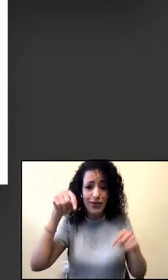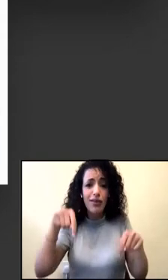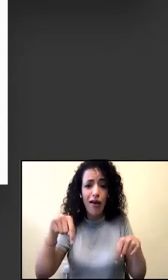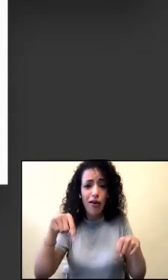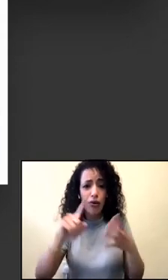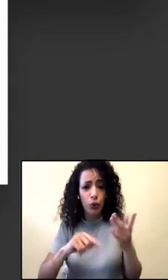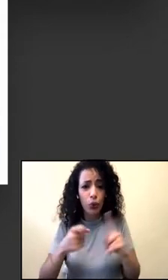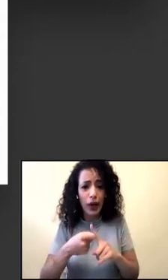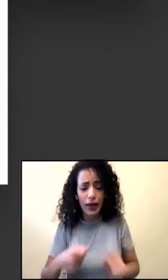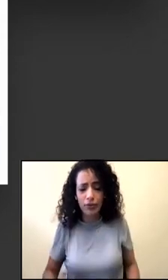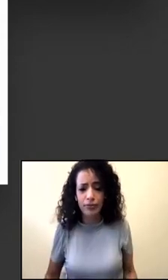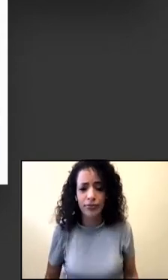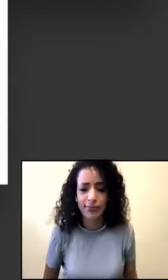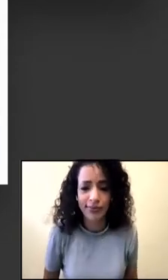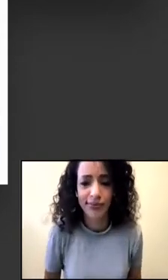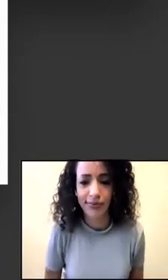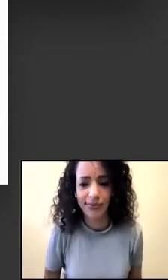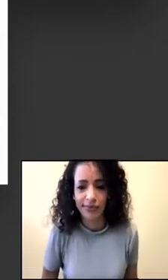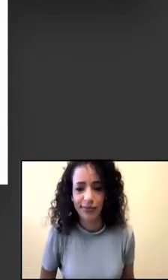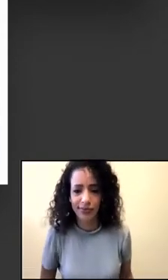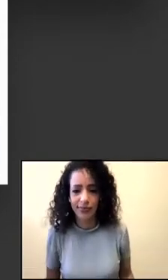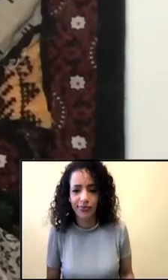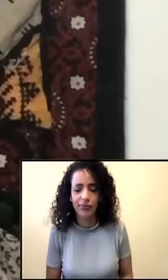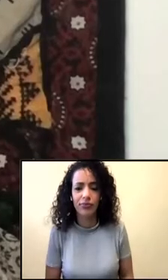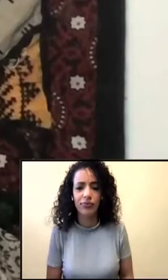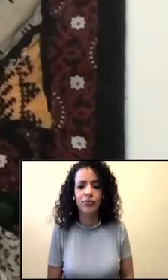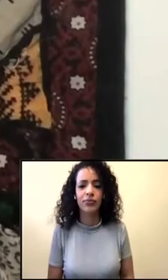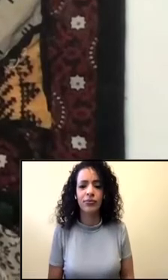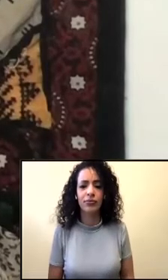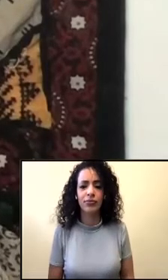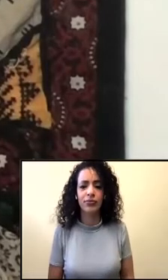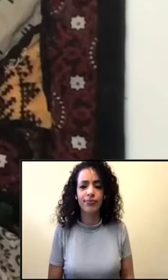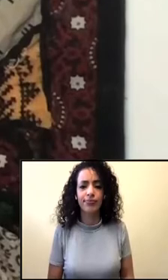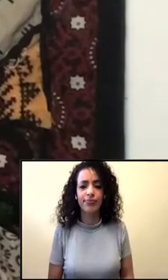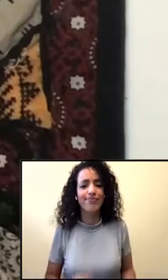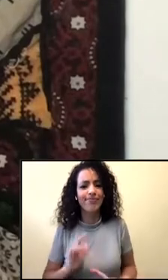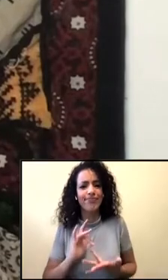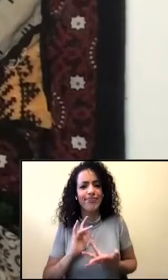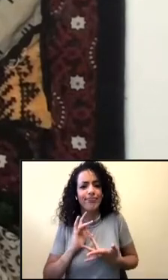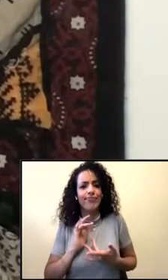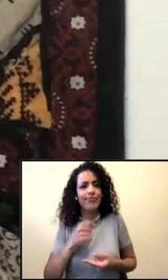naively i guess realizing that our stories aren't aren't valued as at the same level as